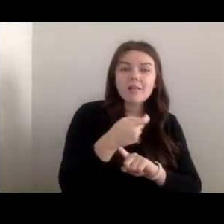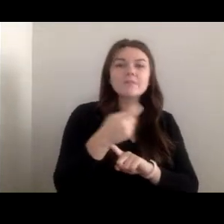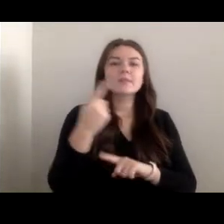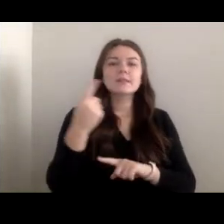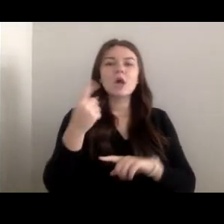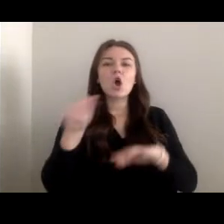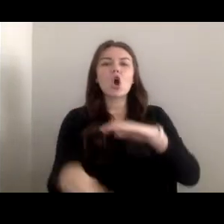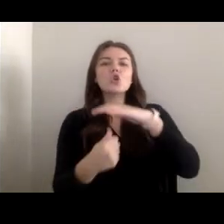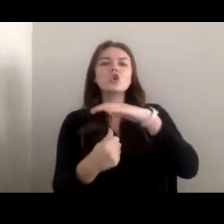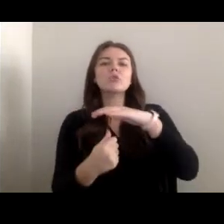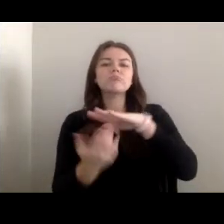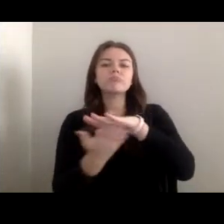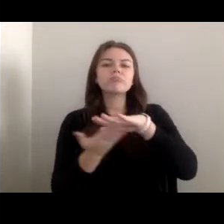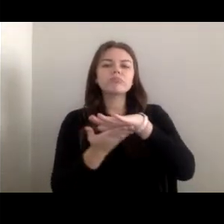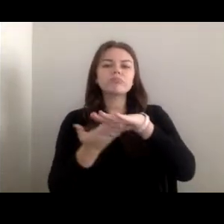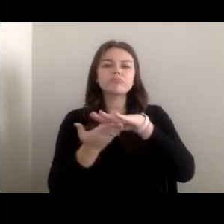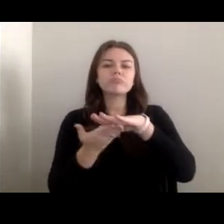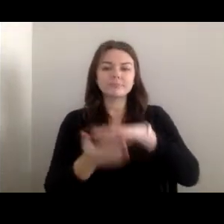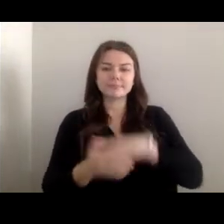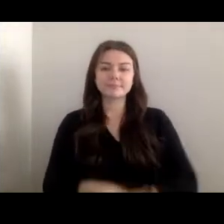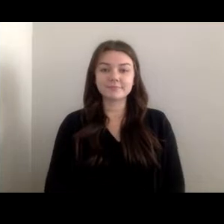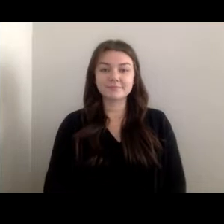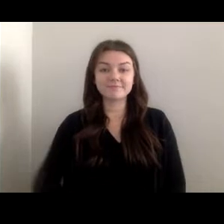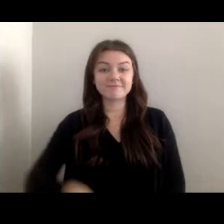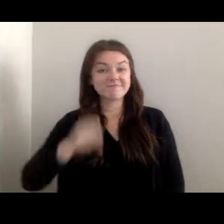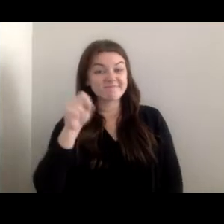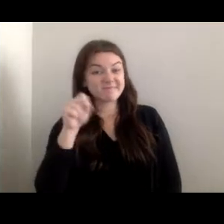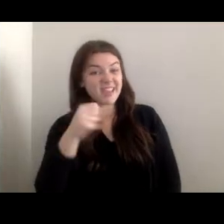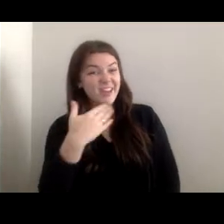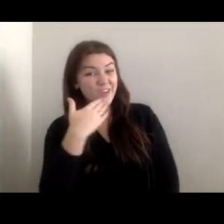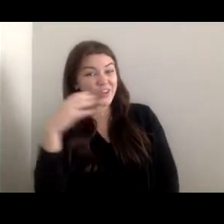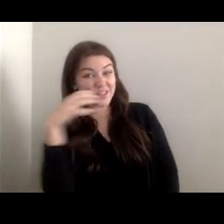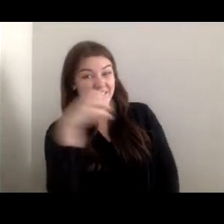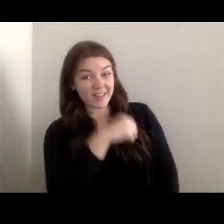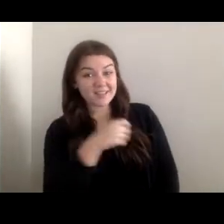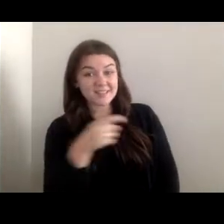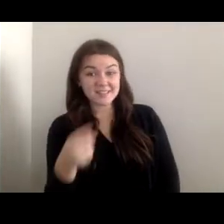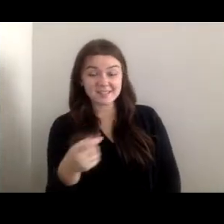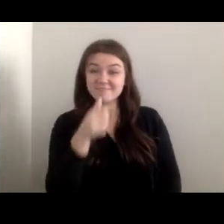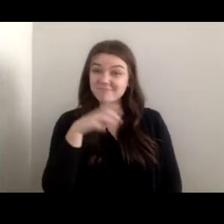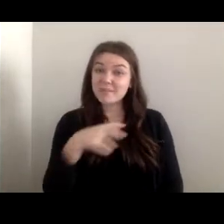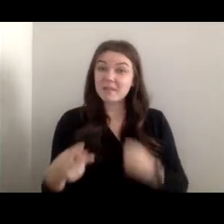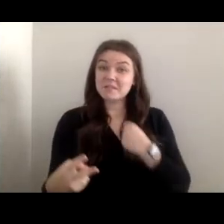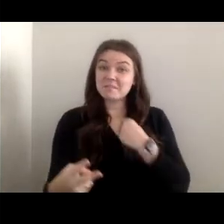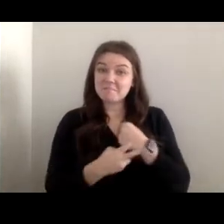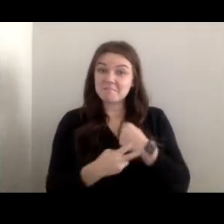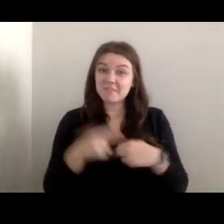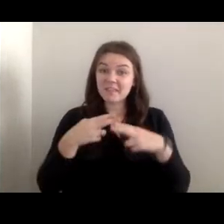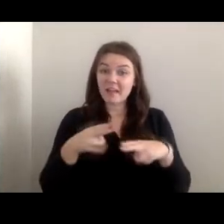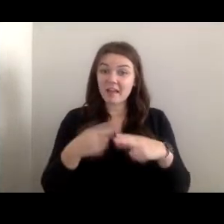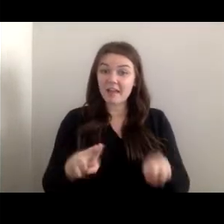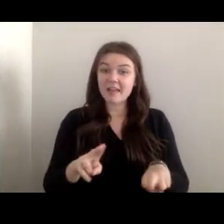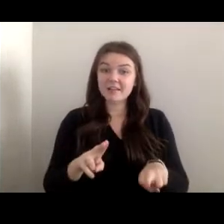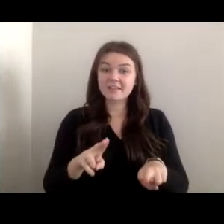Yeah, and Liam actually gave us a really good guess. So females store their eggs under that big abdomen flap